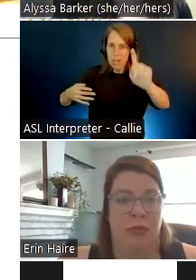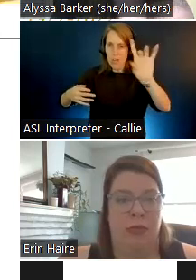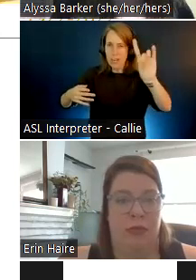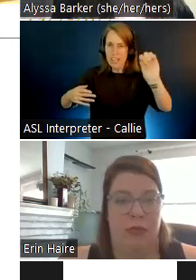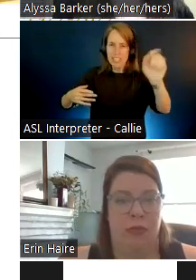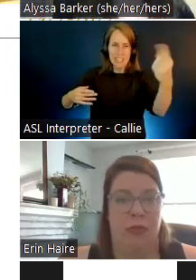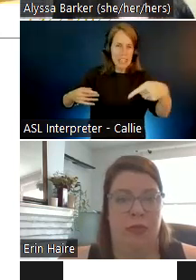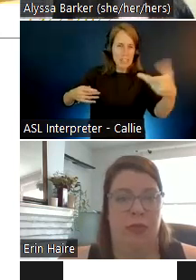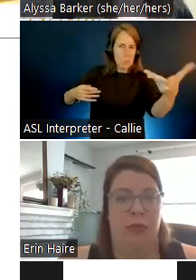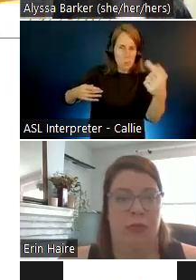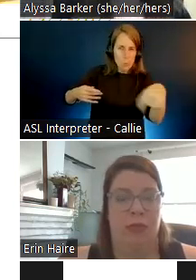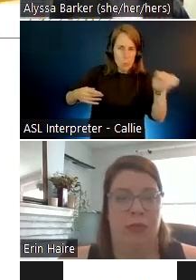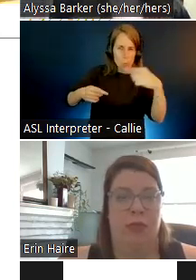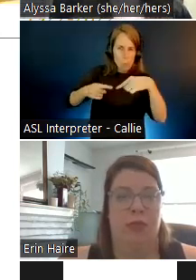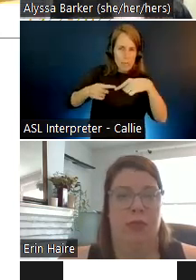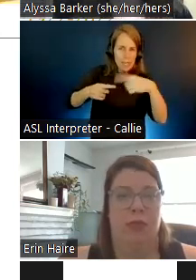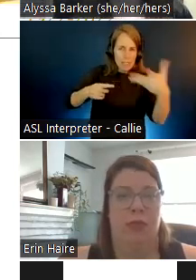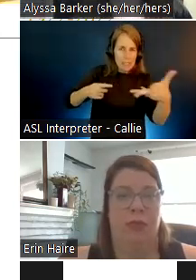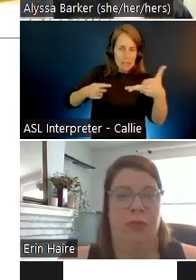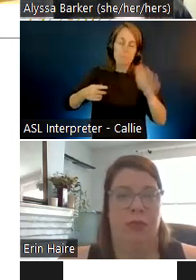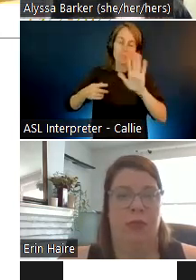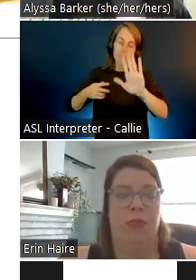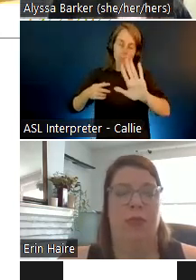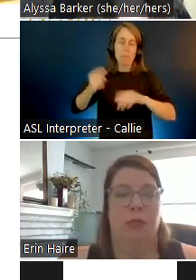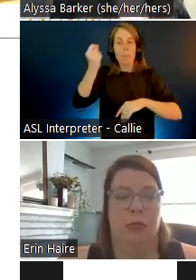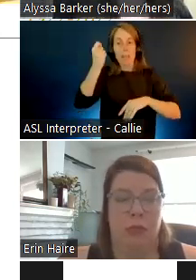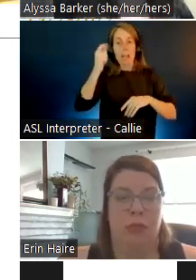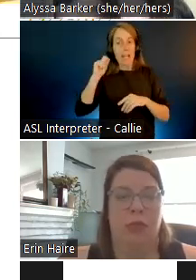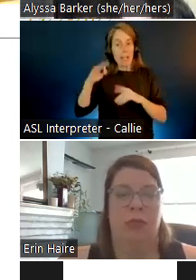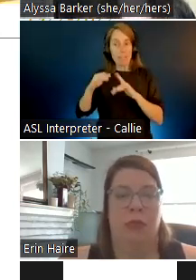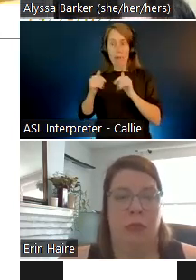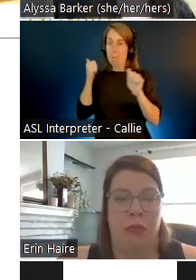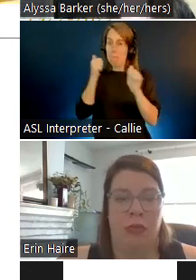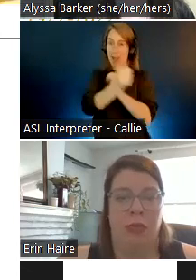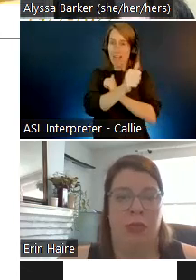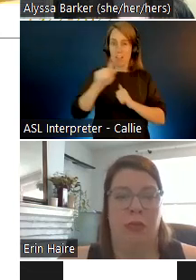some reason outside of that 180 days and can't file with us um you have a year to file with HUD